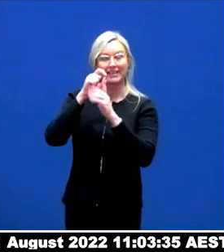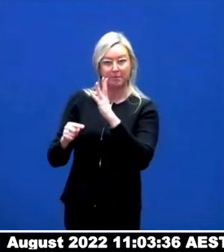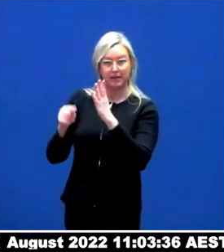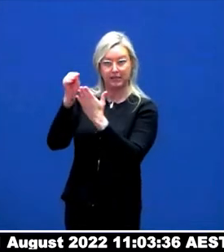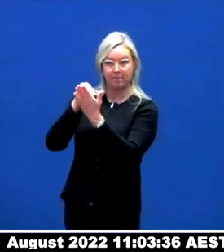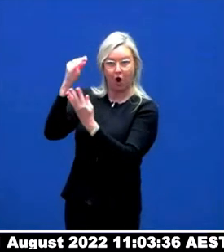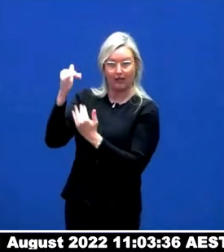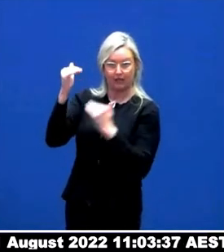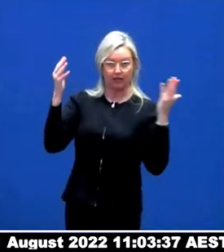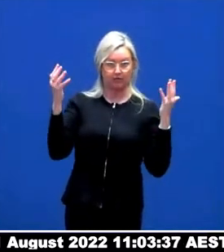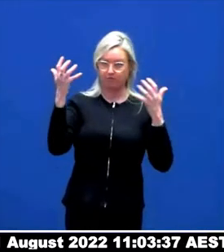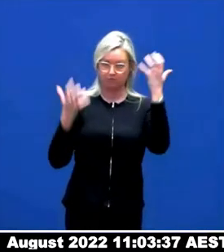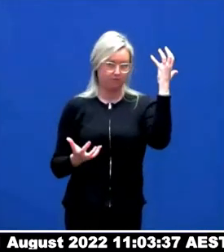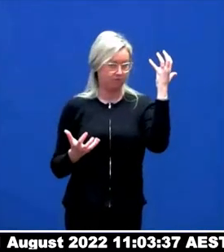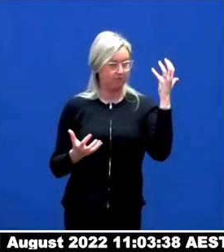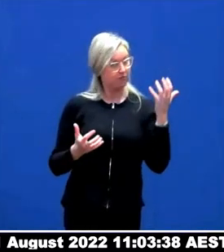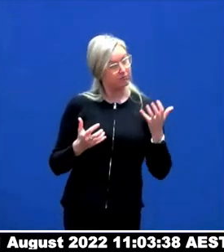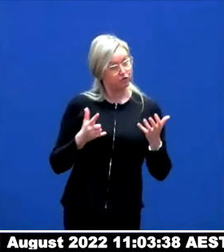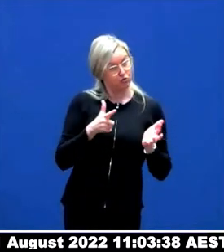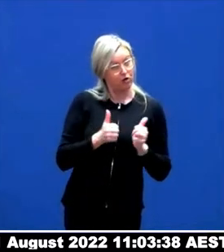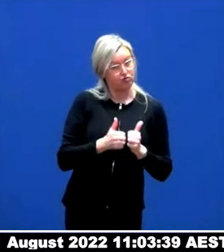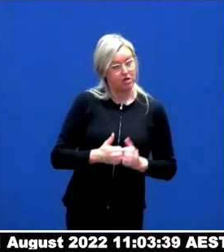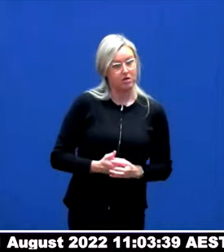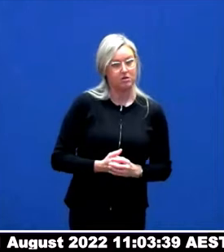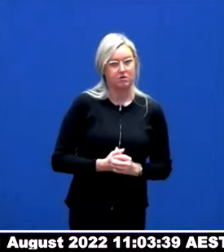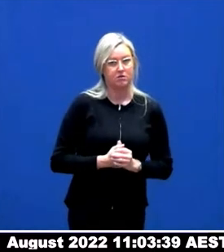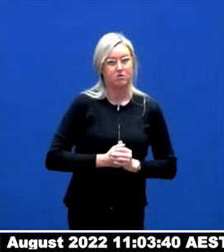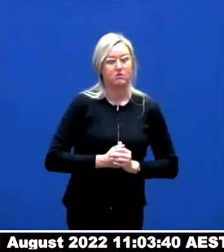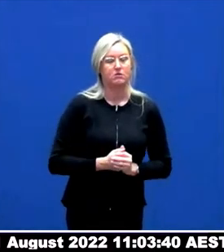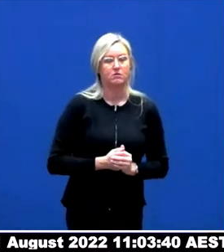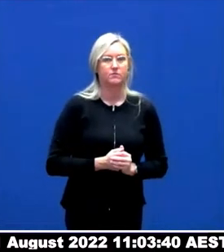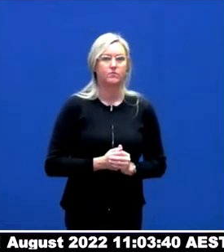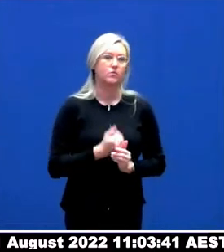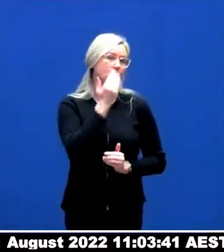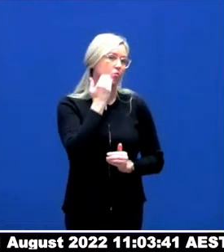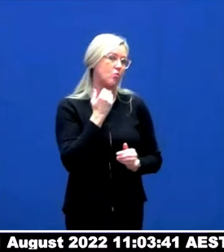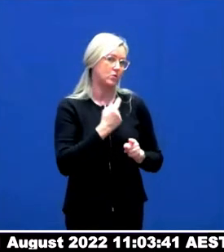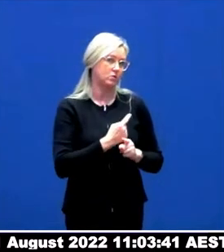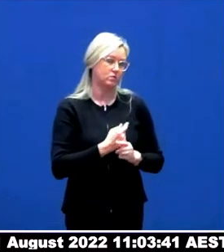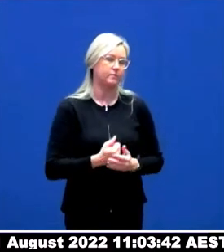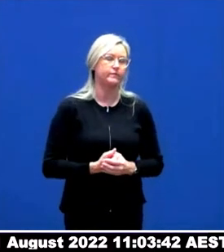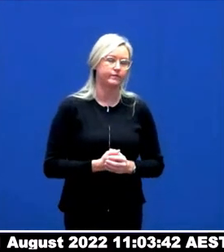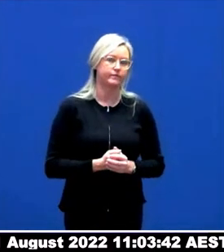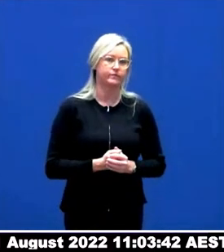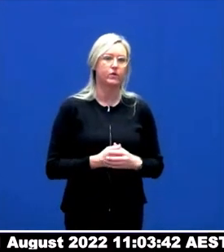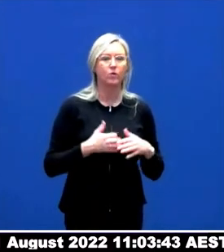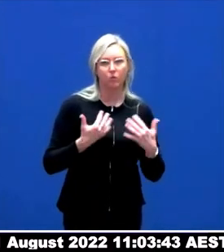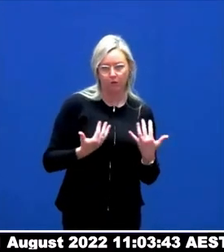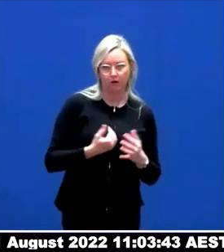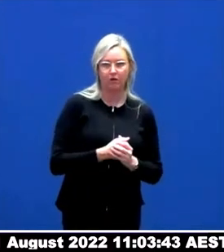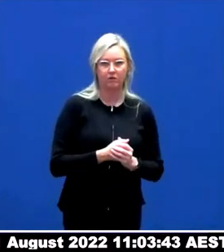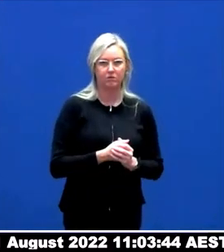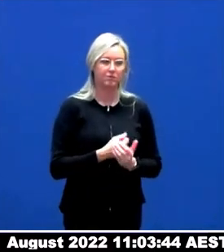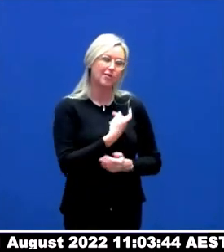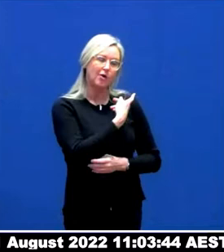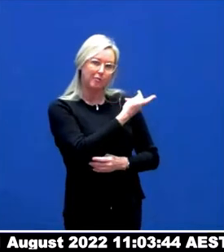I - well, given that Mr Flavel and I are in the same Department and